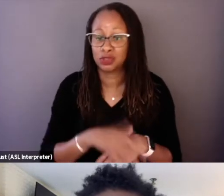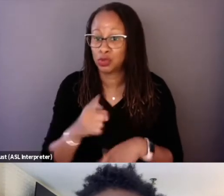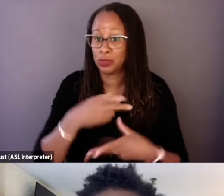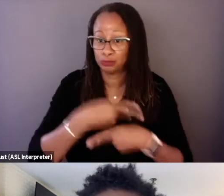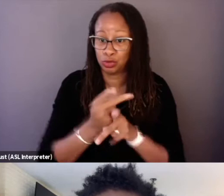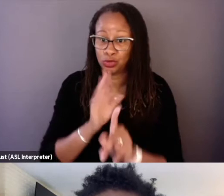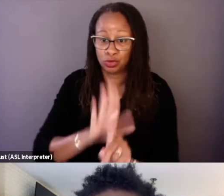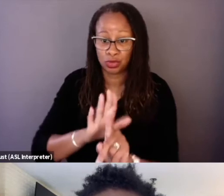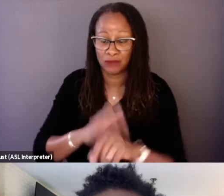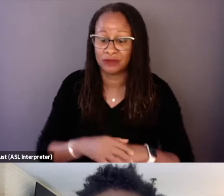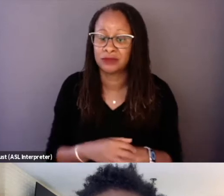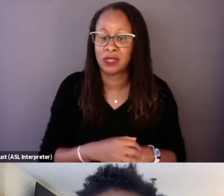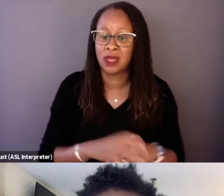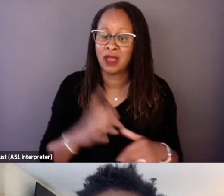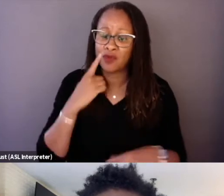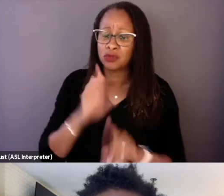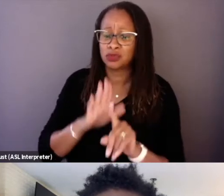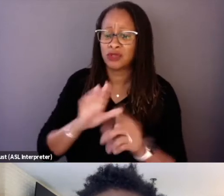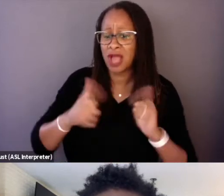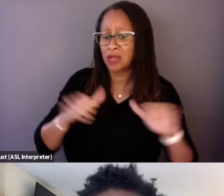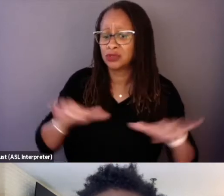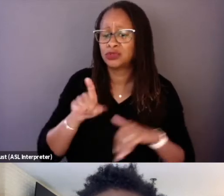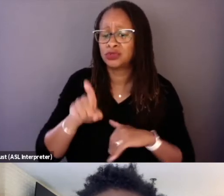You know, for you, how did you come aboard this project?